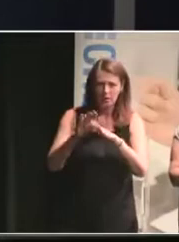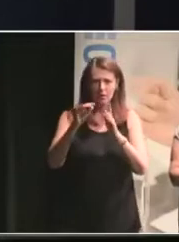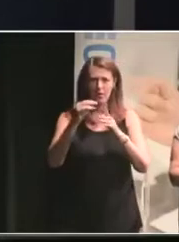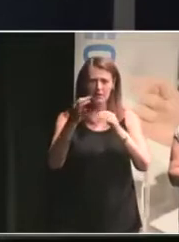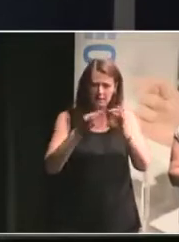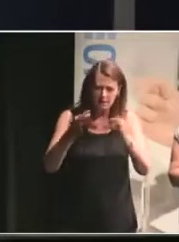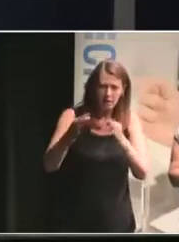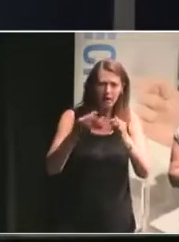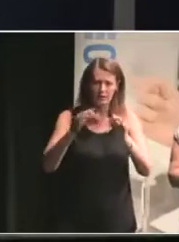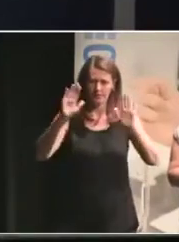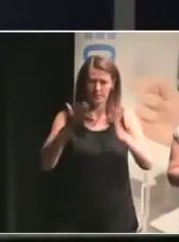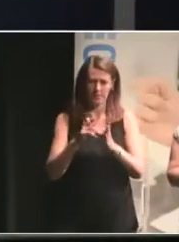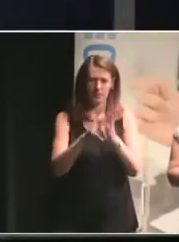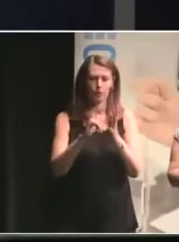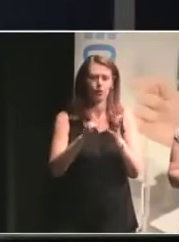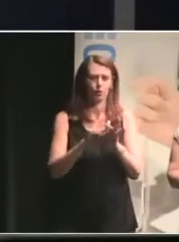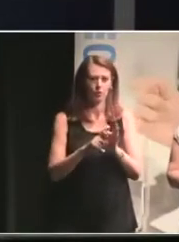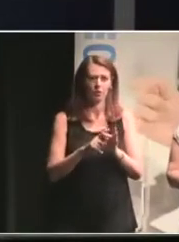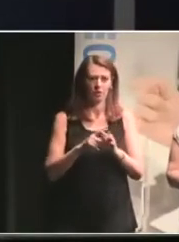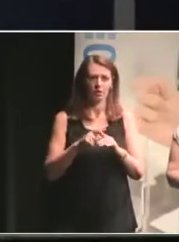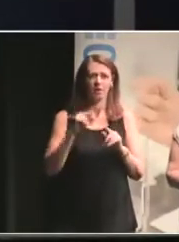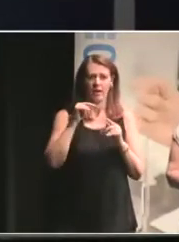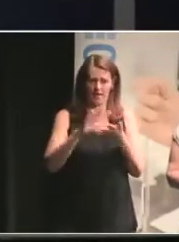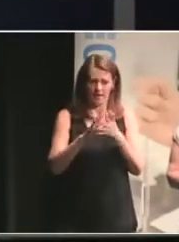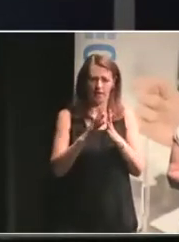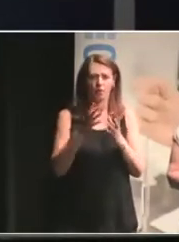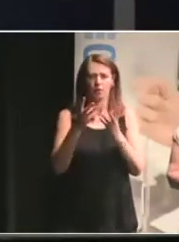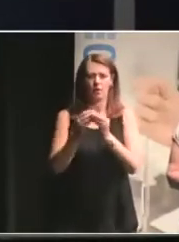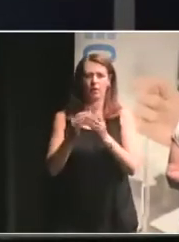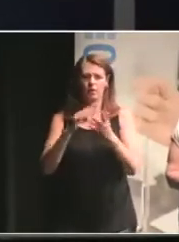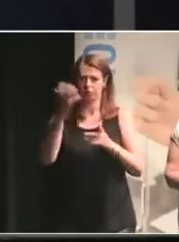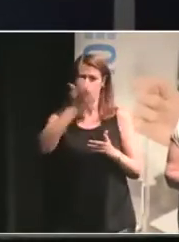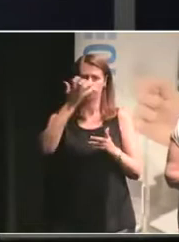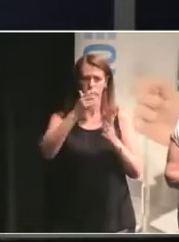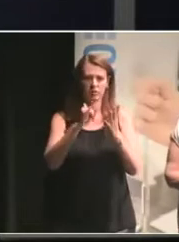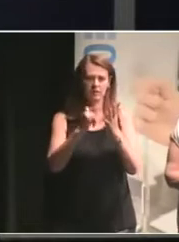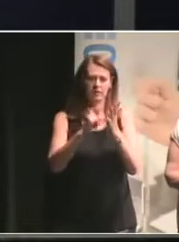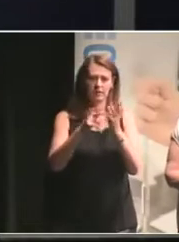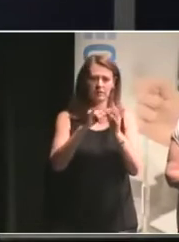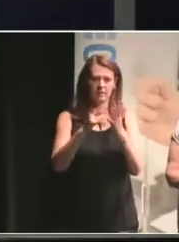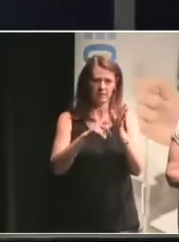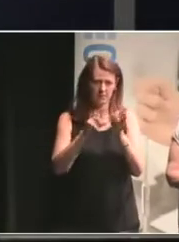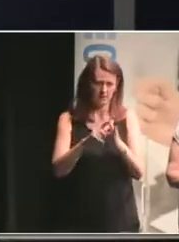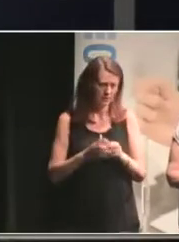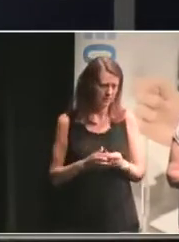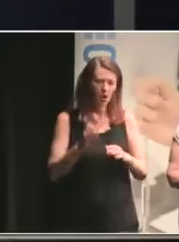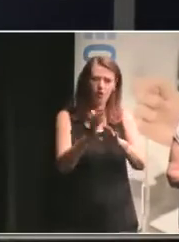that minimise the use and generation of hazardous substances. Green chemistry is behind many of the